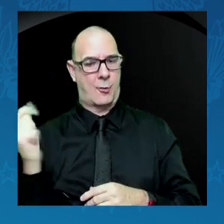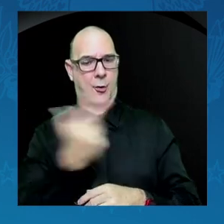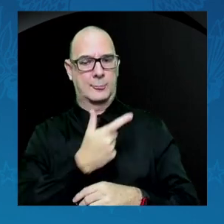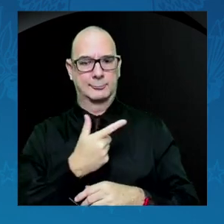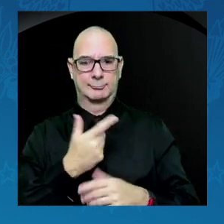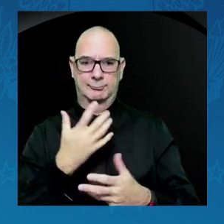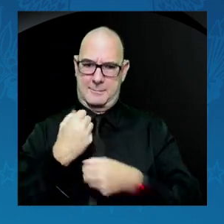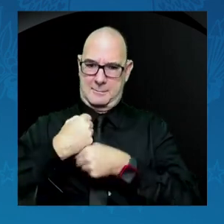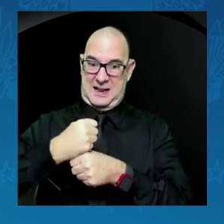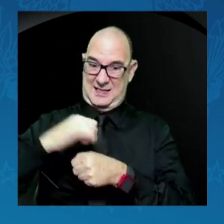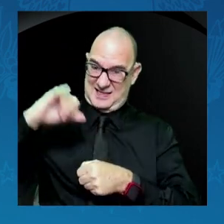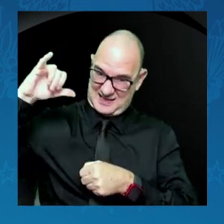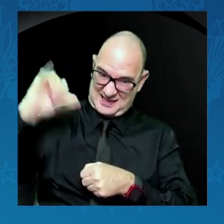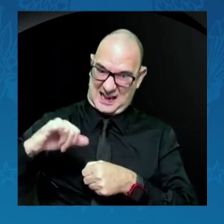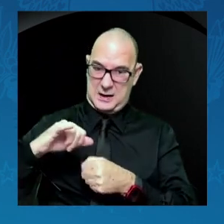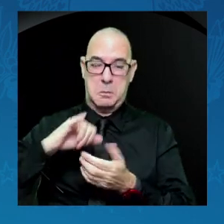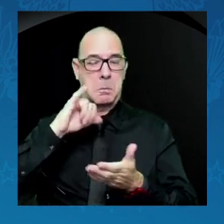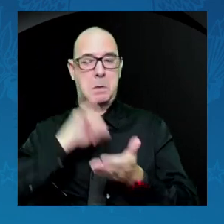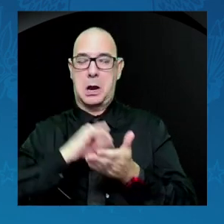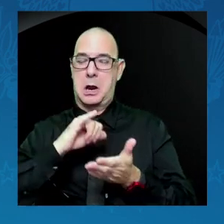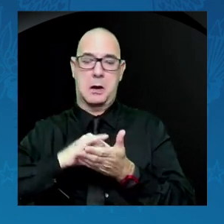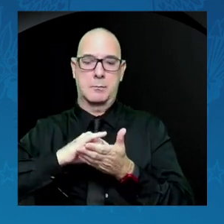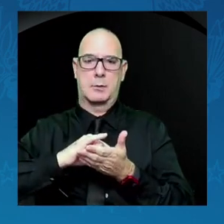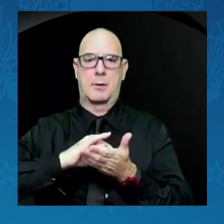You're doing tremendous things.